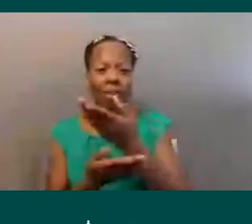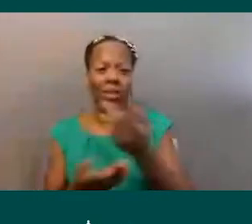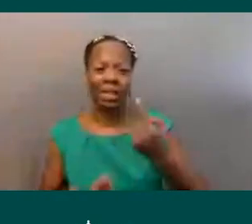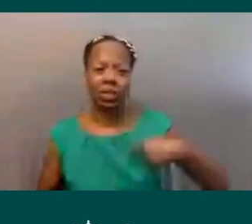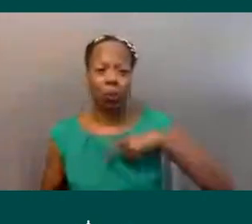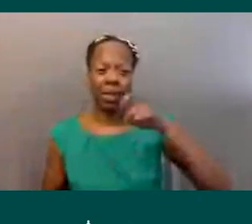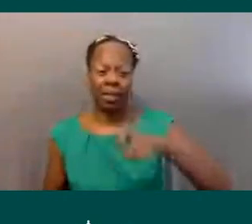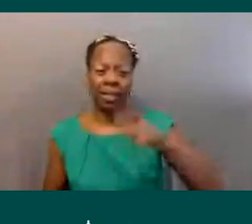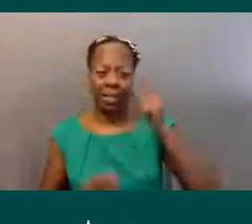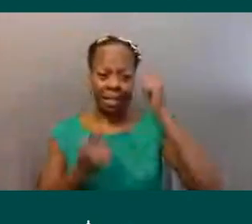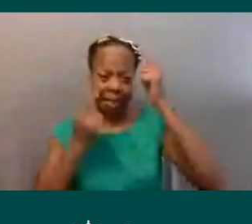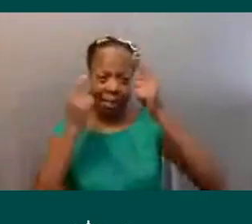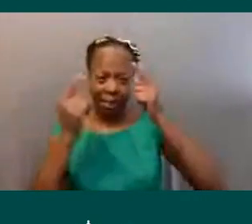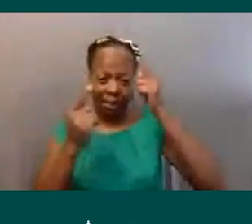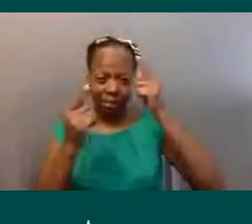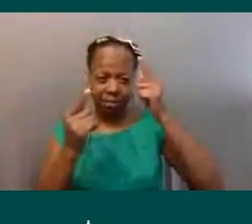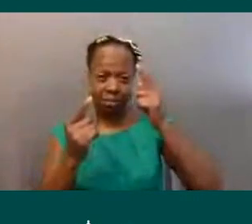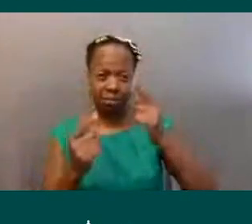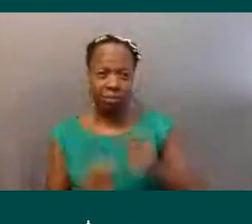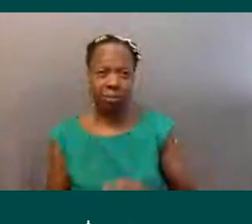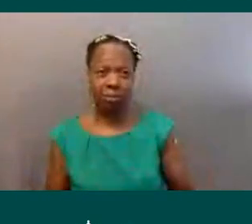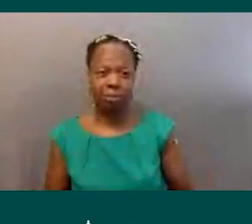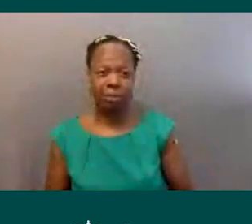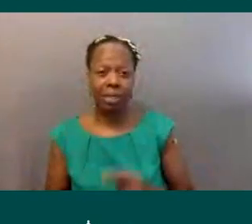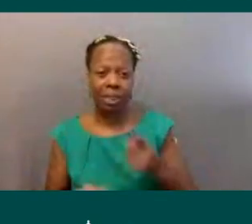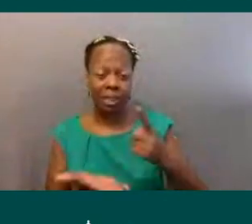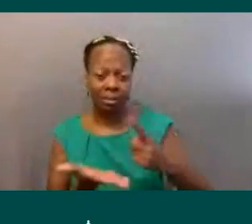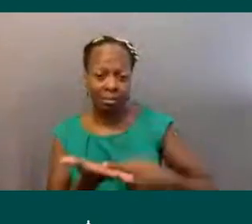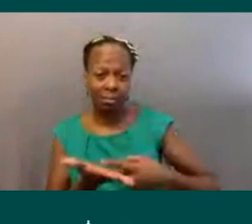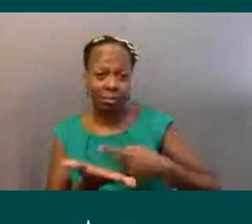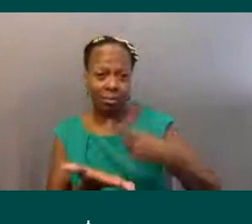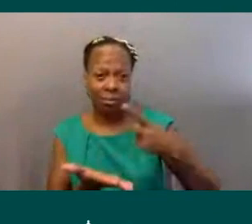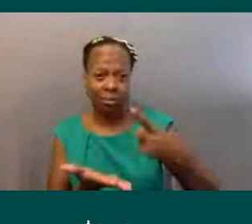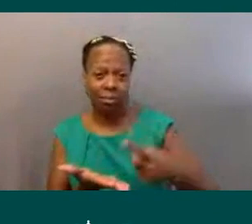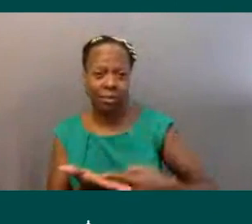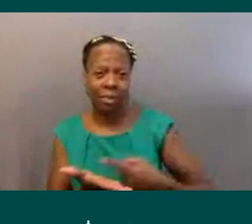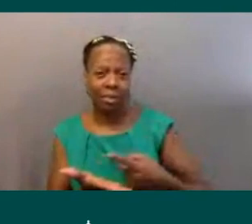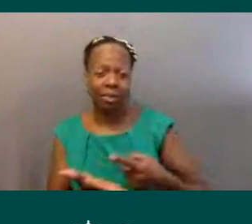is sometimes it is impossible